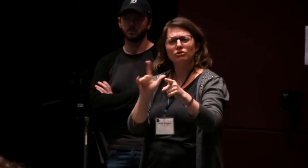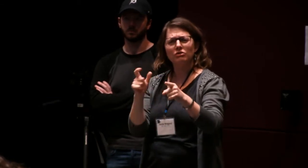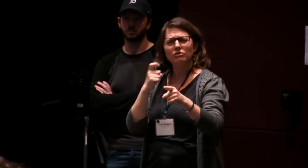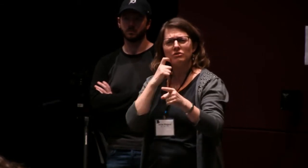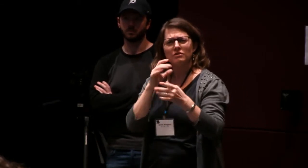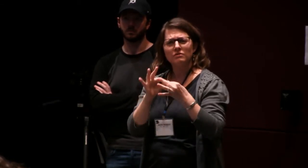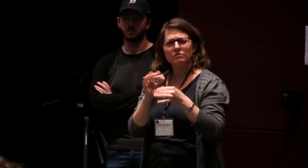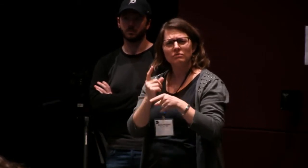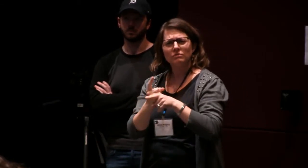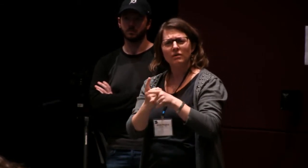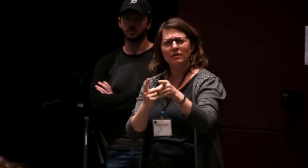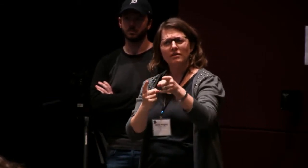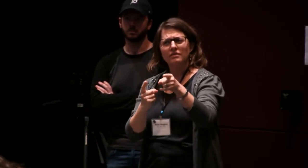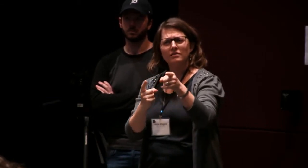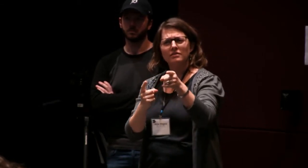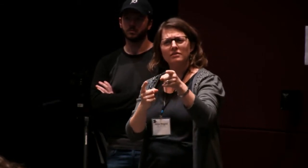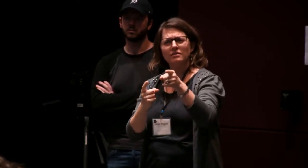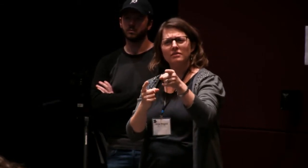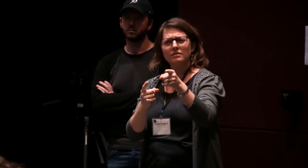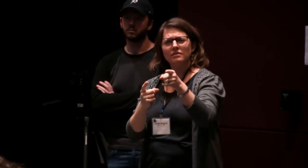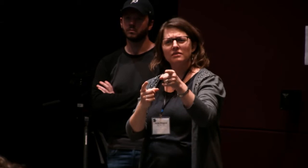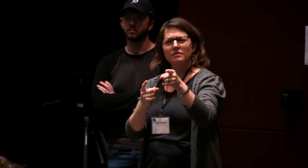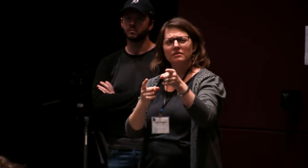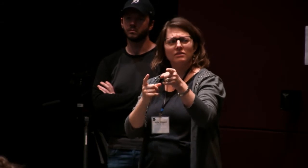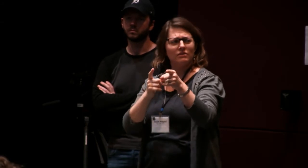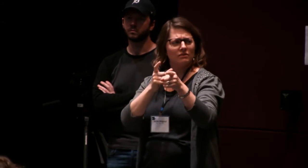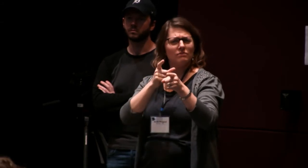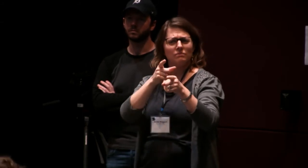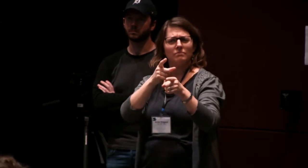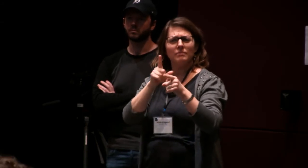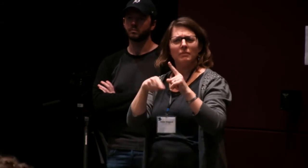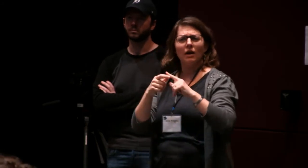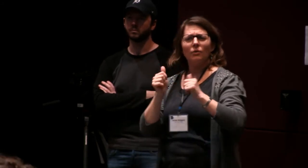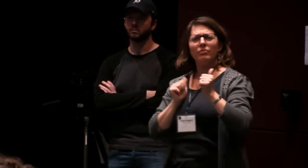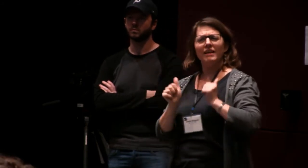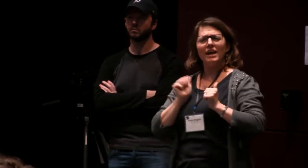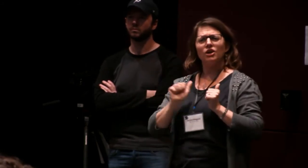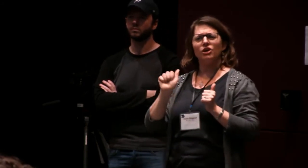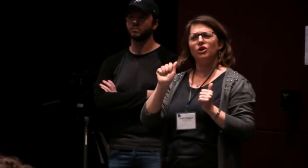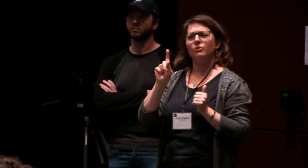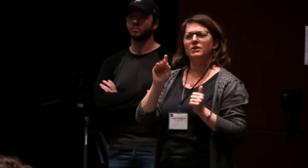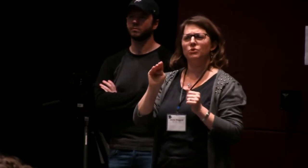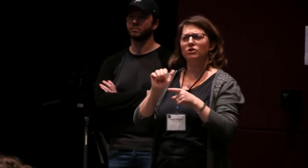Someone just asked about theater training. Who mentioned that? Who asked that question?